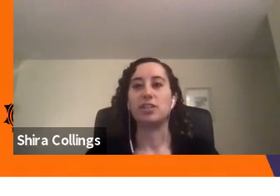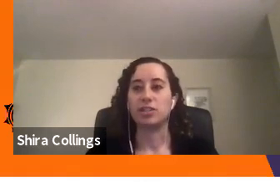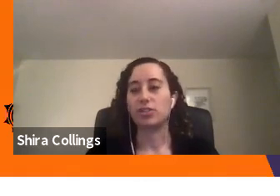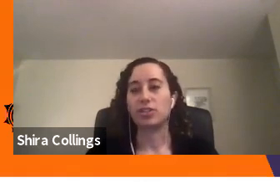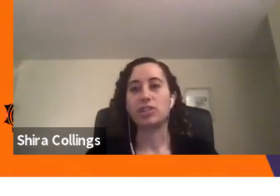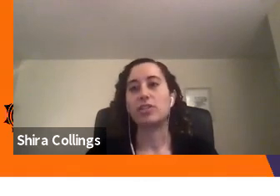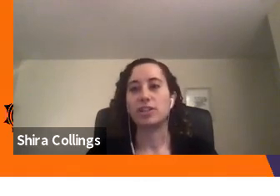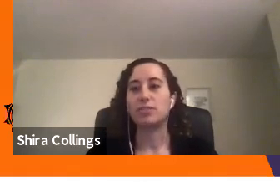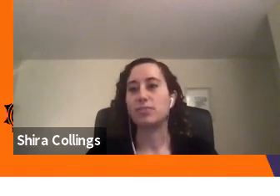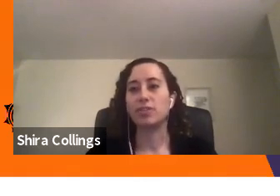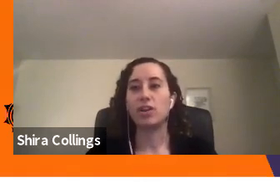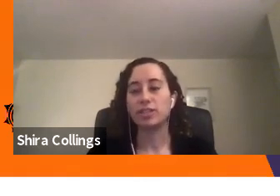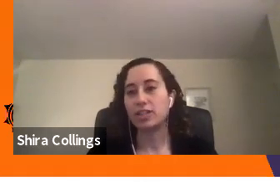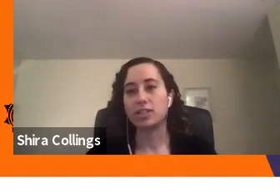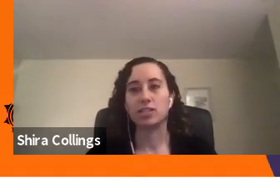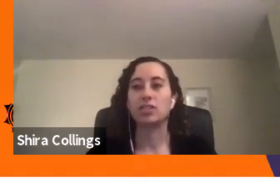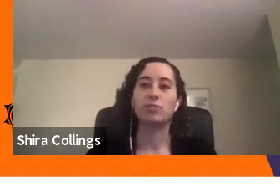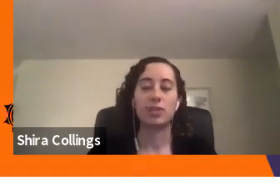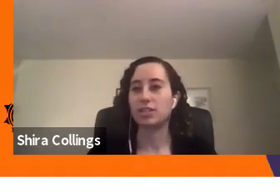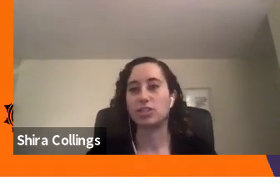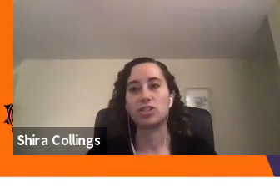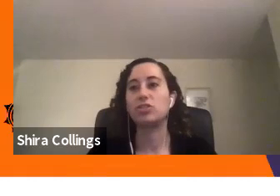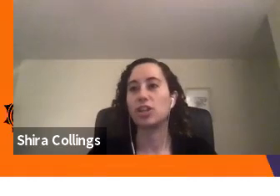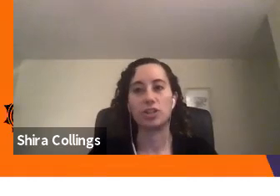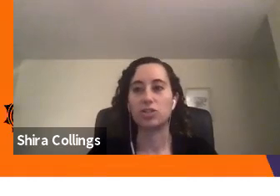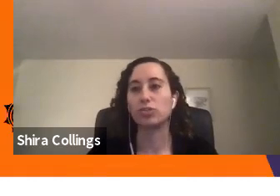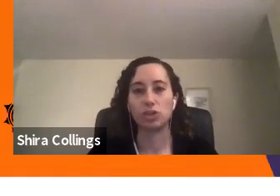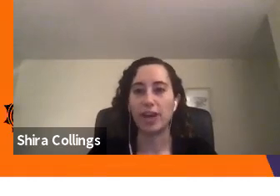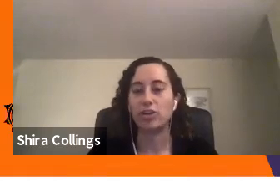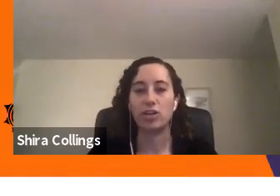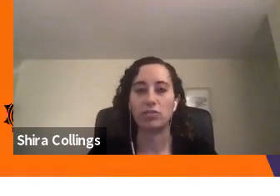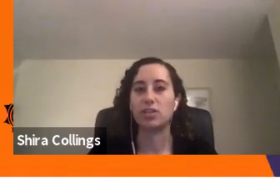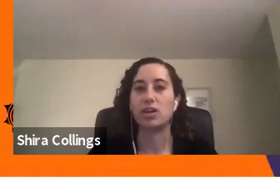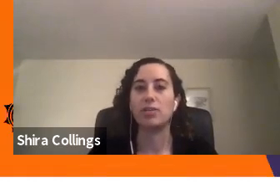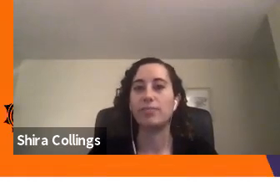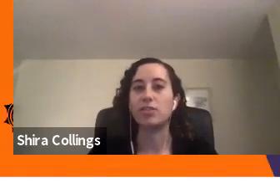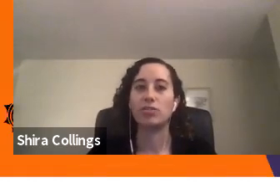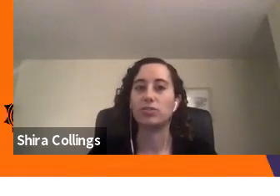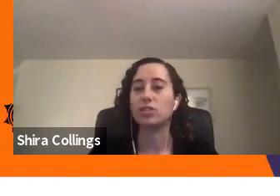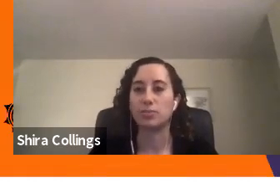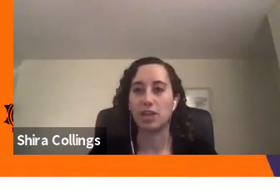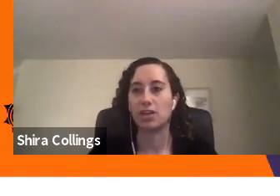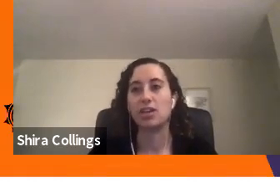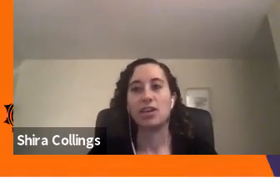certain size, or of a certain race or a certain gender, um, when in reality, eating disorders affects people of all